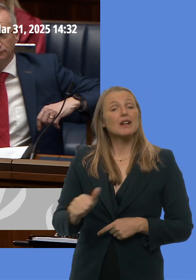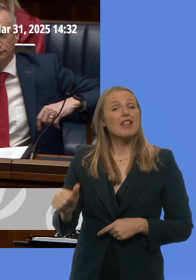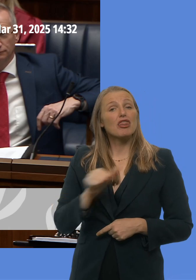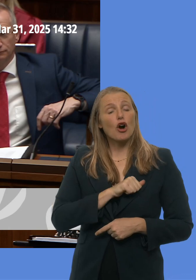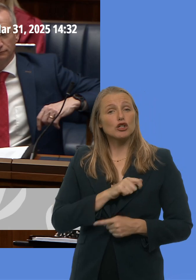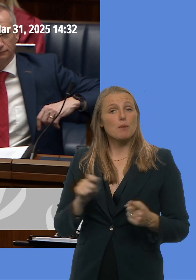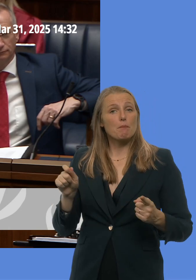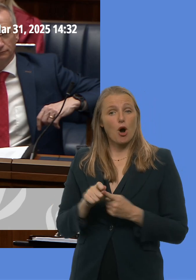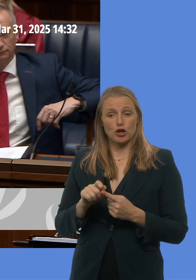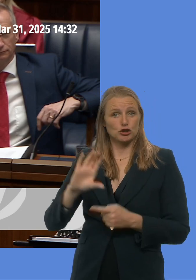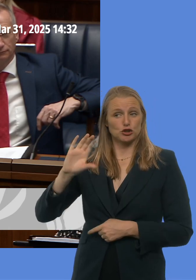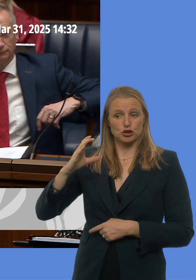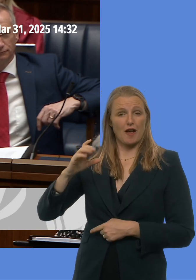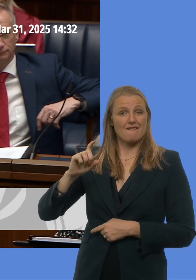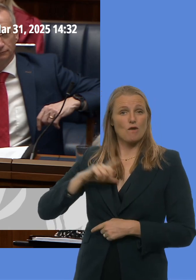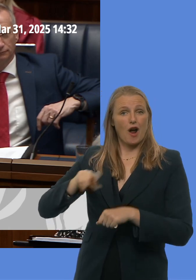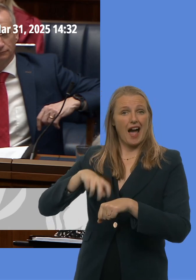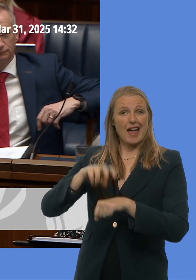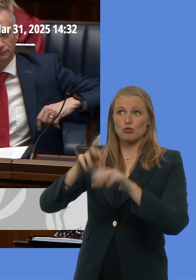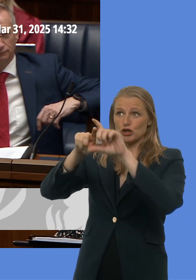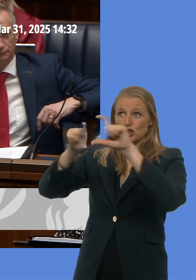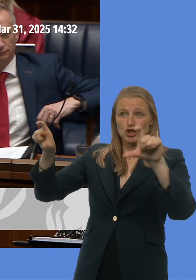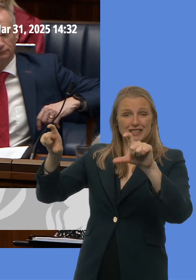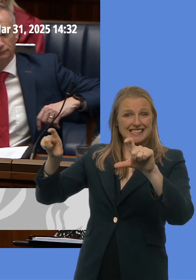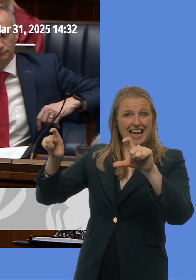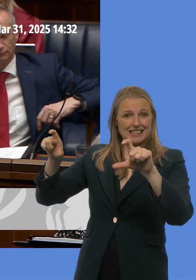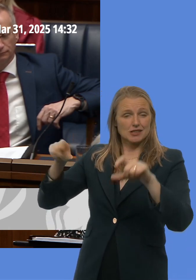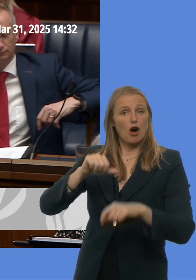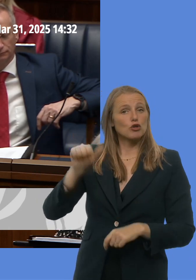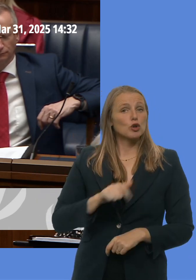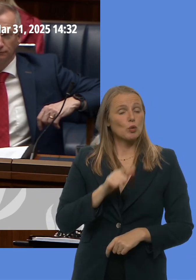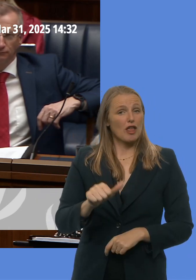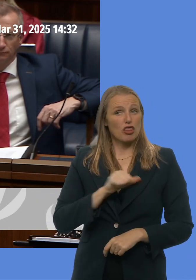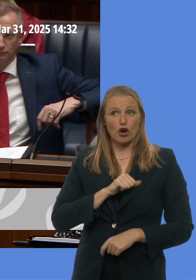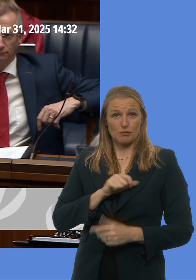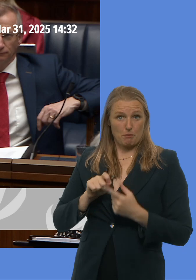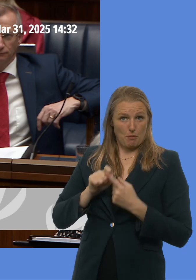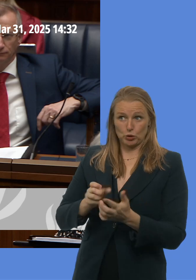when it is financially very difficult, £120,000 is being proposed to be spent to rip